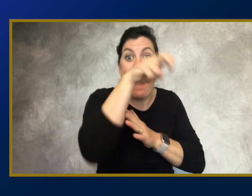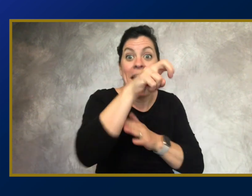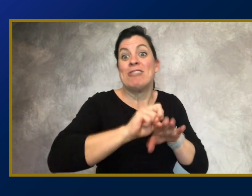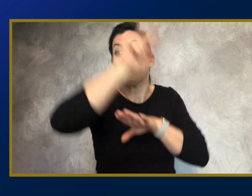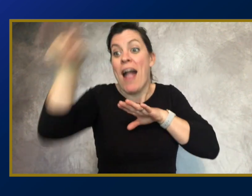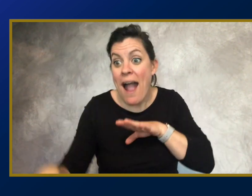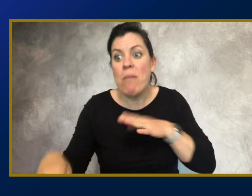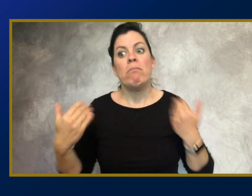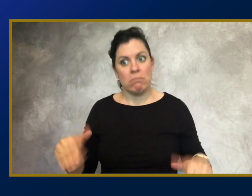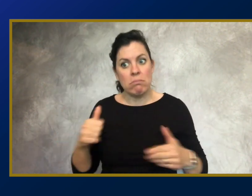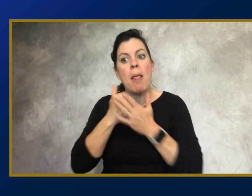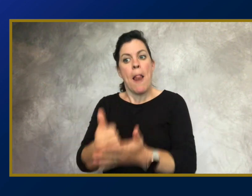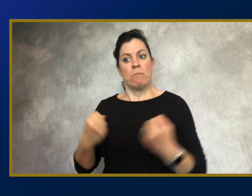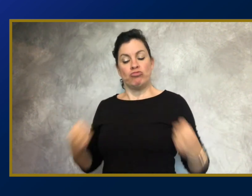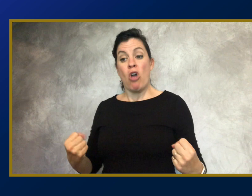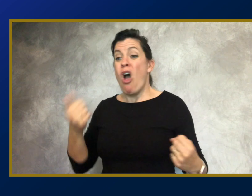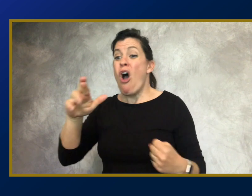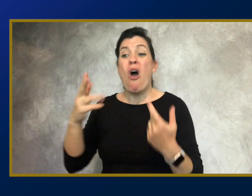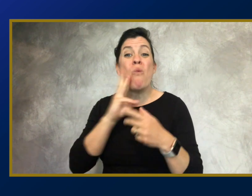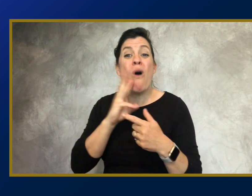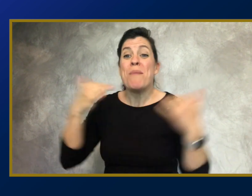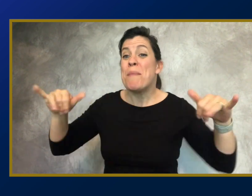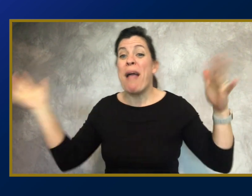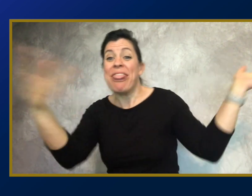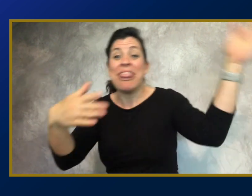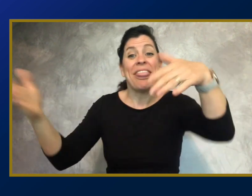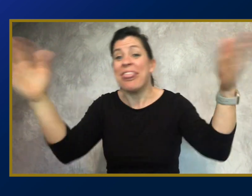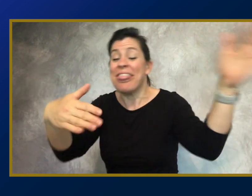Even just general play in the water. Great activity to get them stronger.